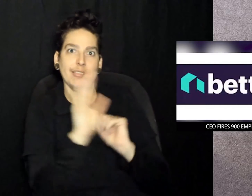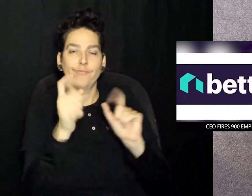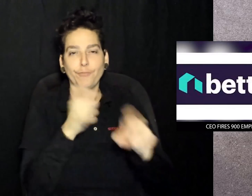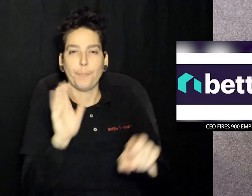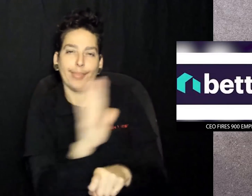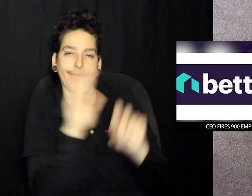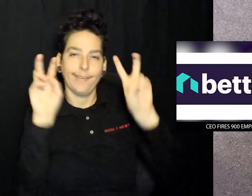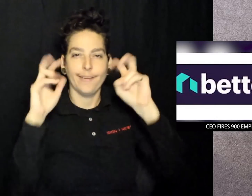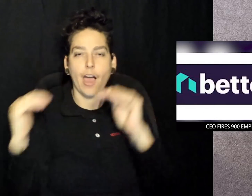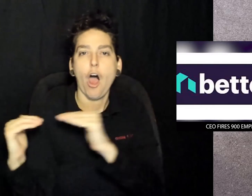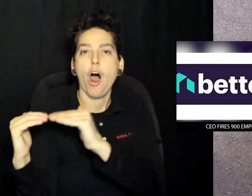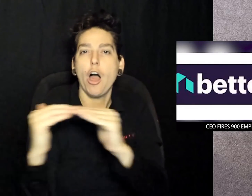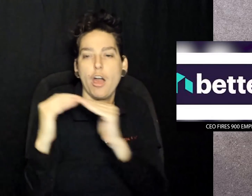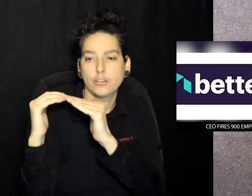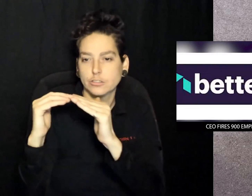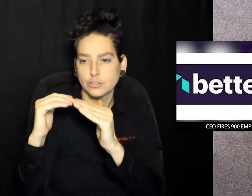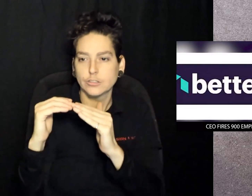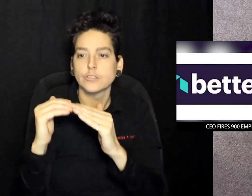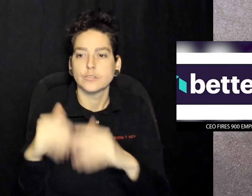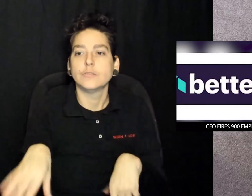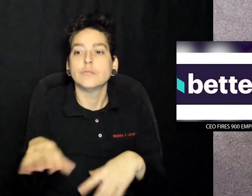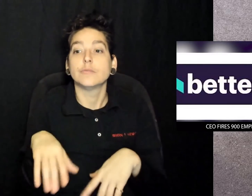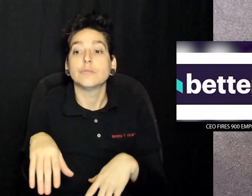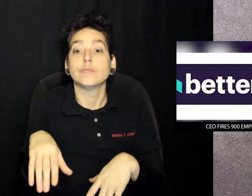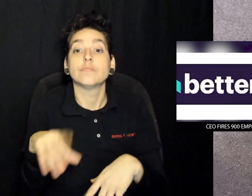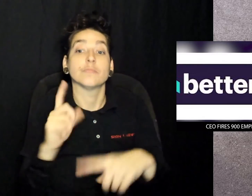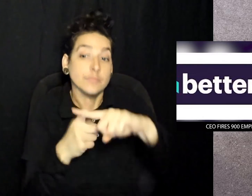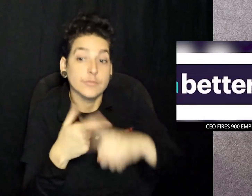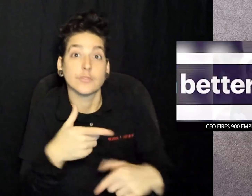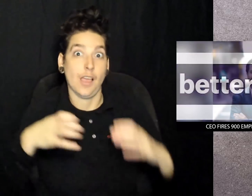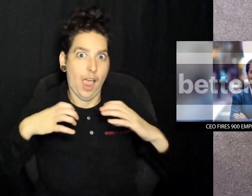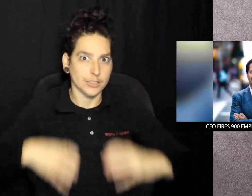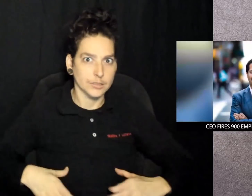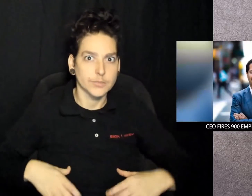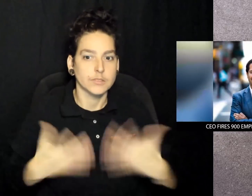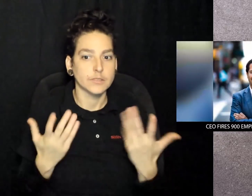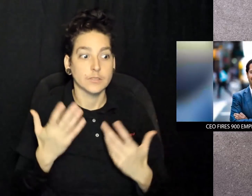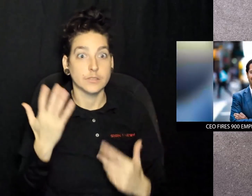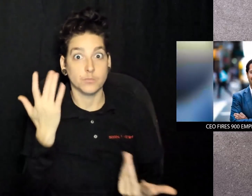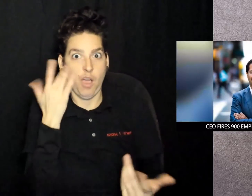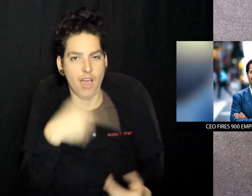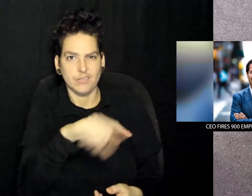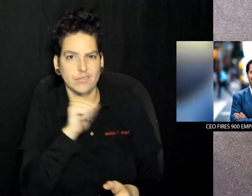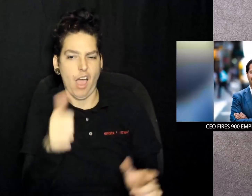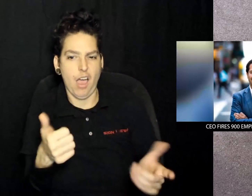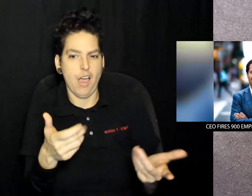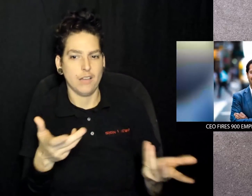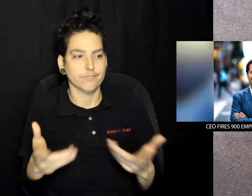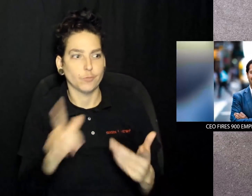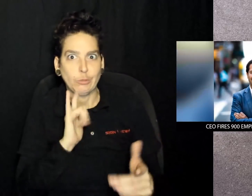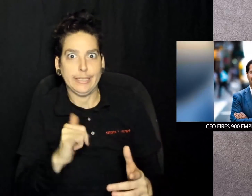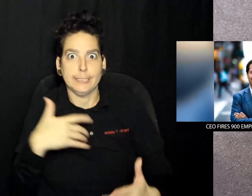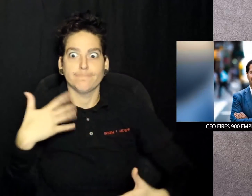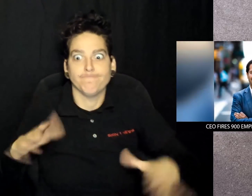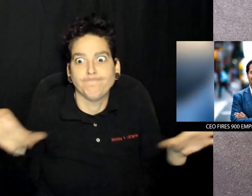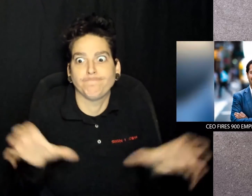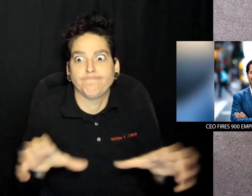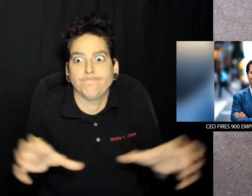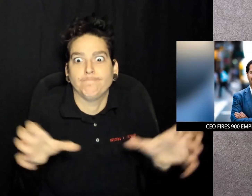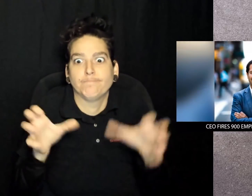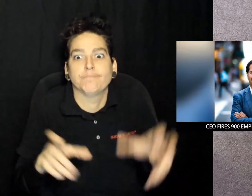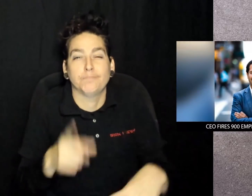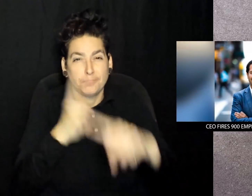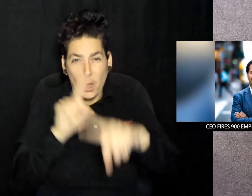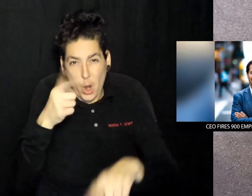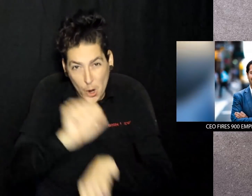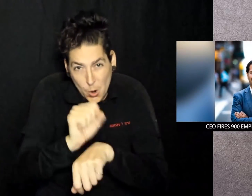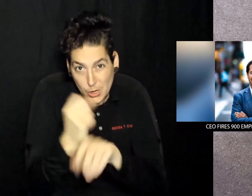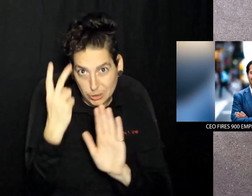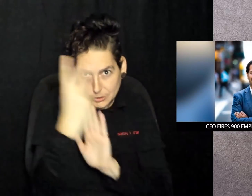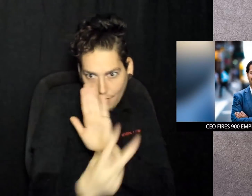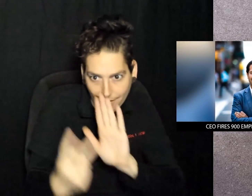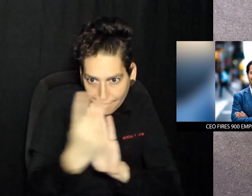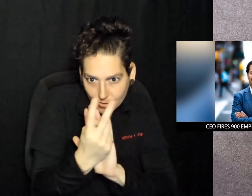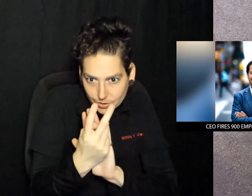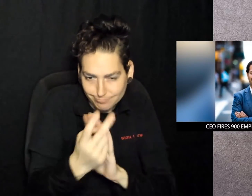from their colleagues and customers by being unproductive and only working two hours a day